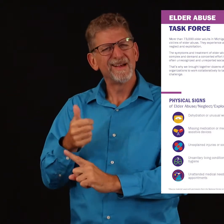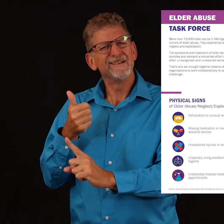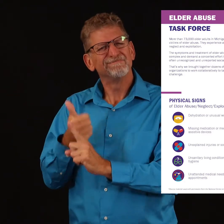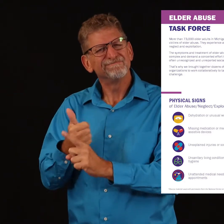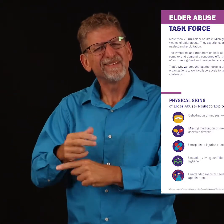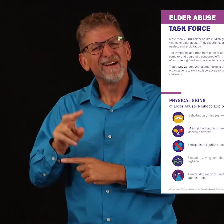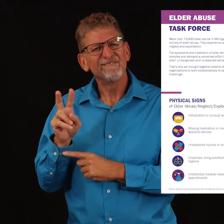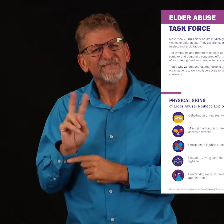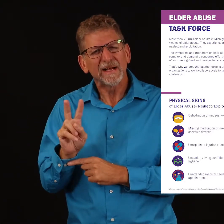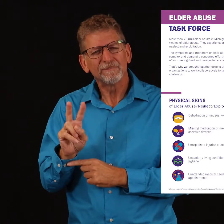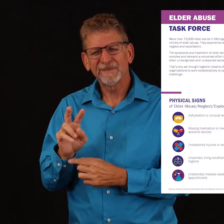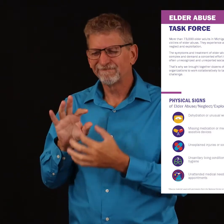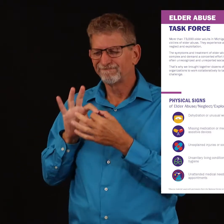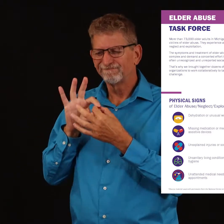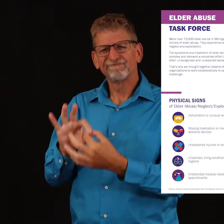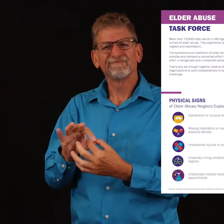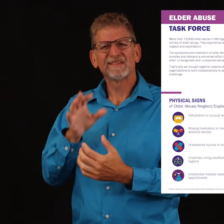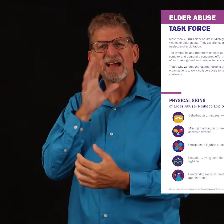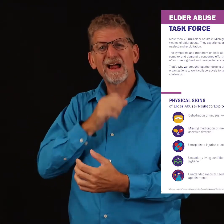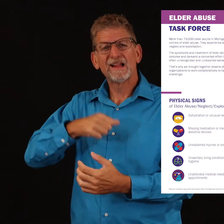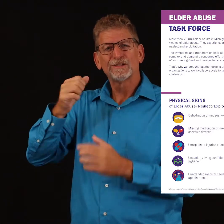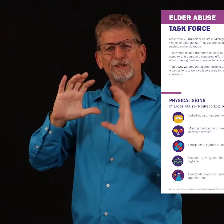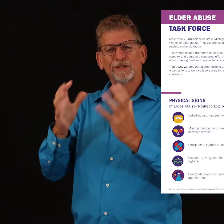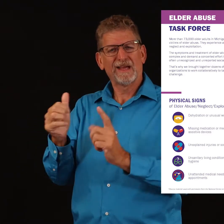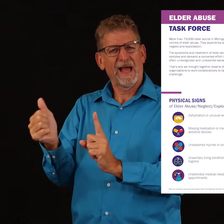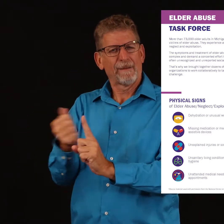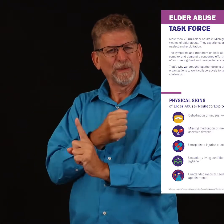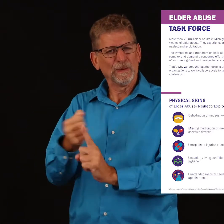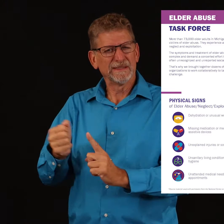are victims of elder abuse.